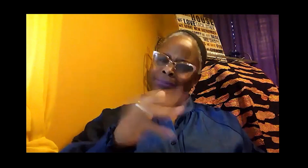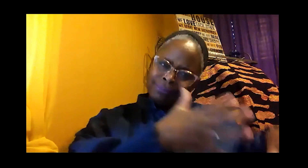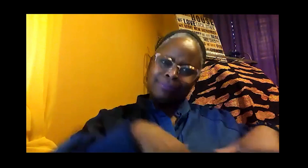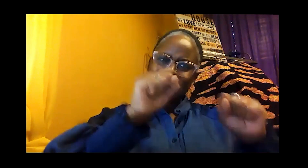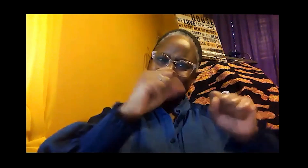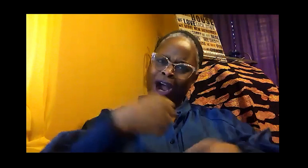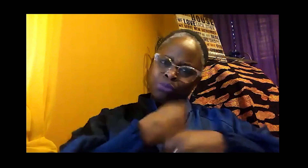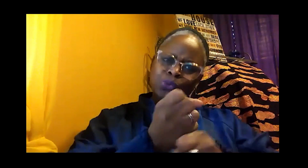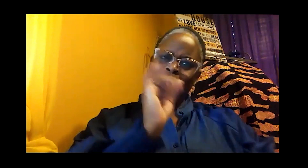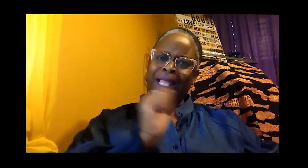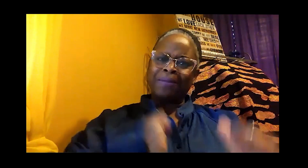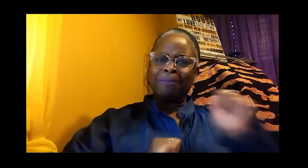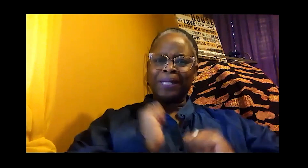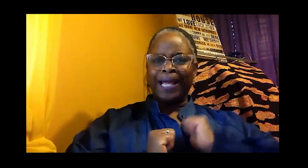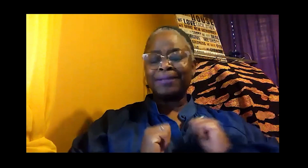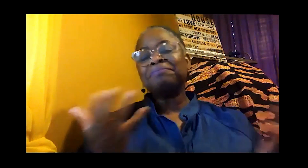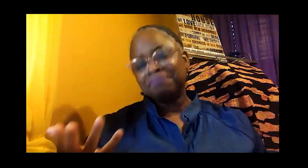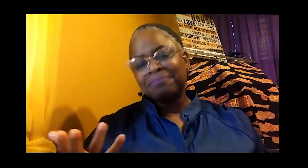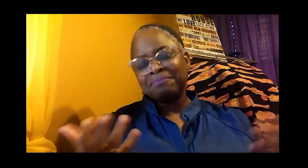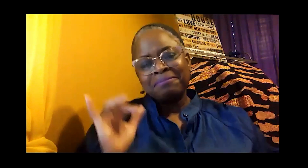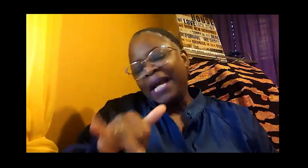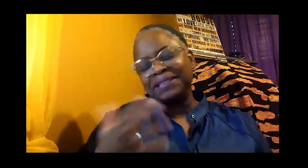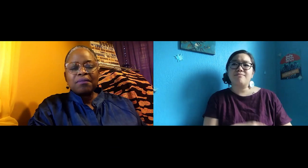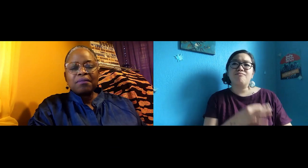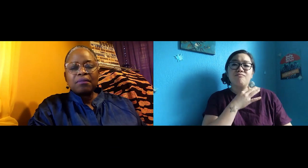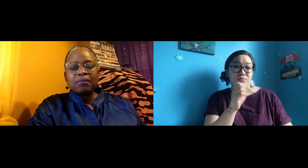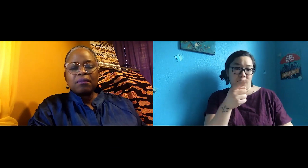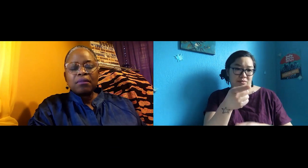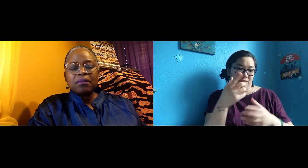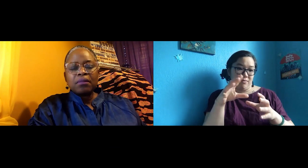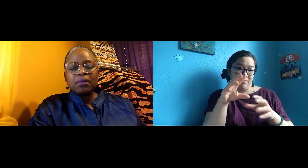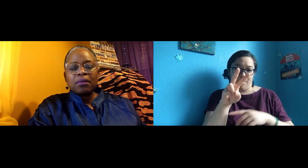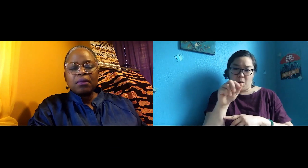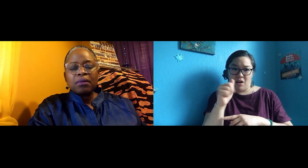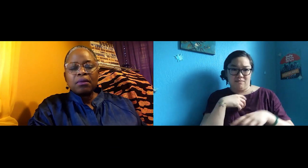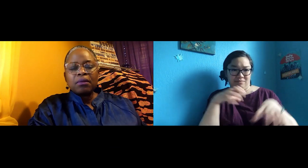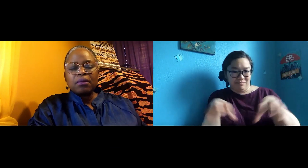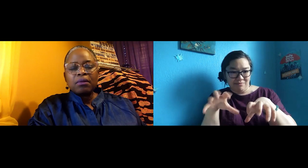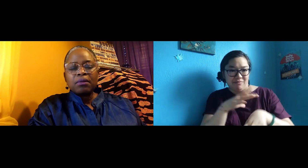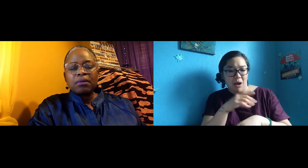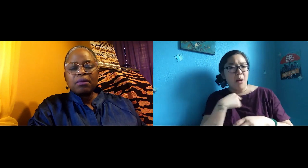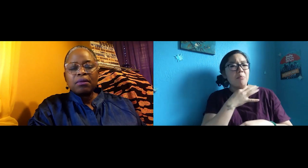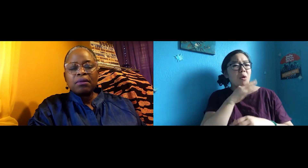propose the idea that Visionaries of the Creative Arts, VOCA, should produce this play, and that is